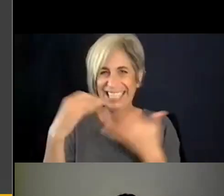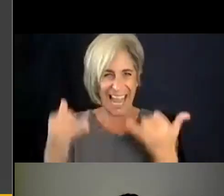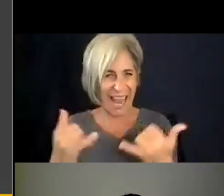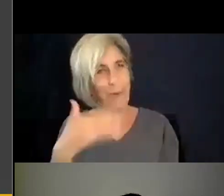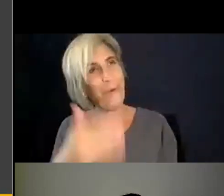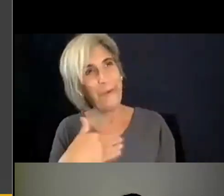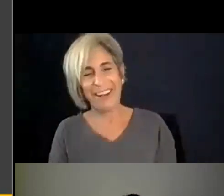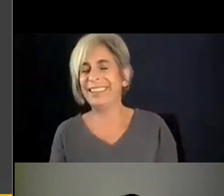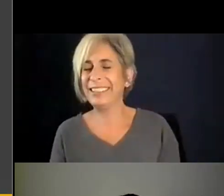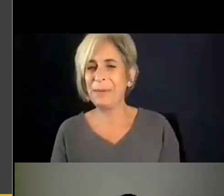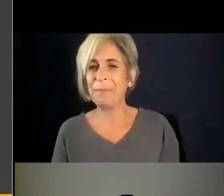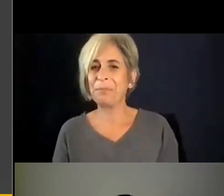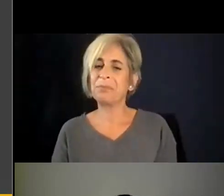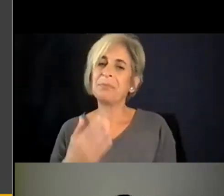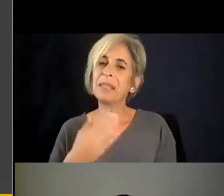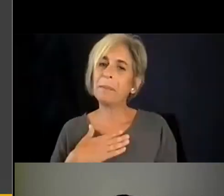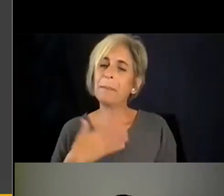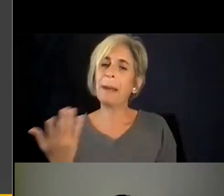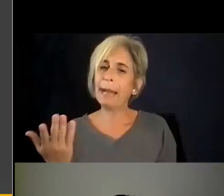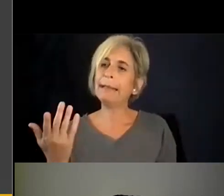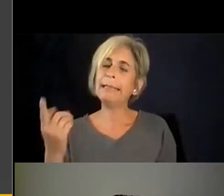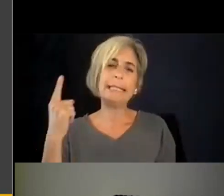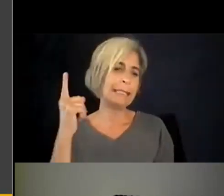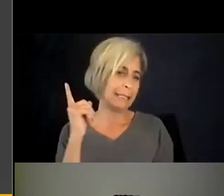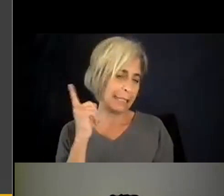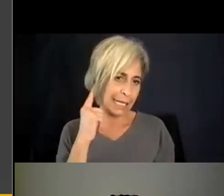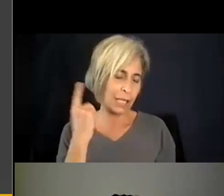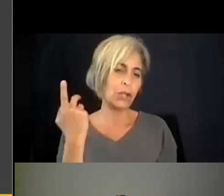As my hearing became, I guess that my